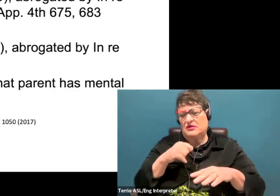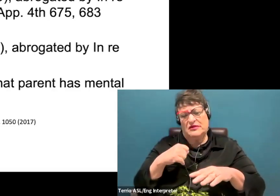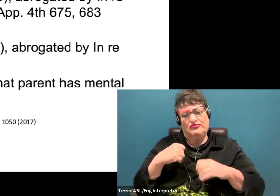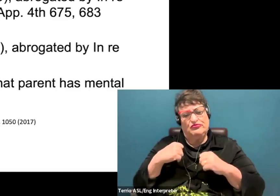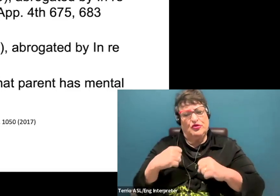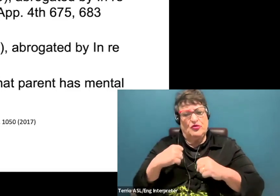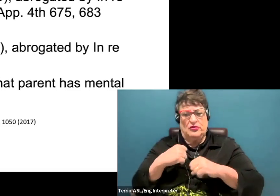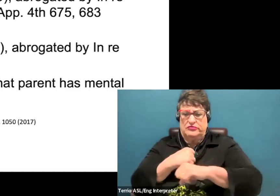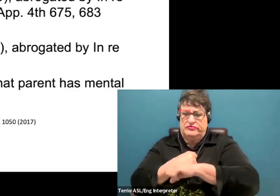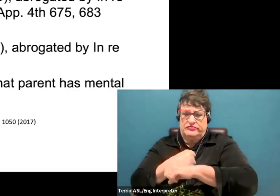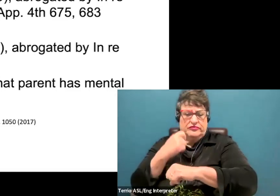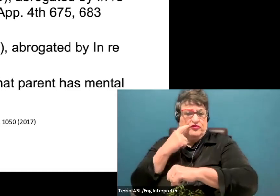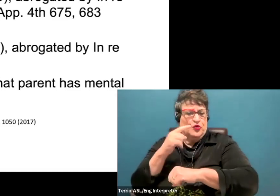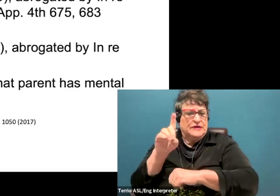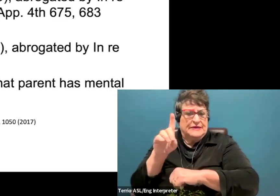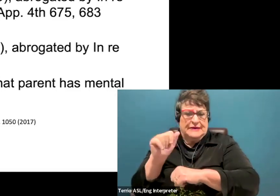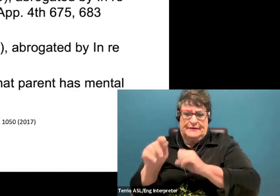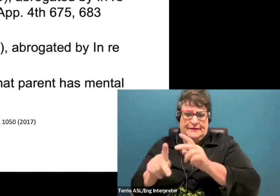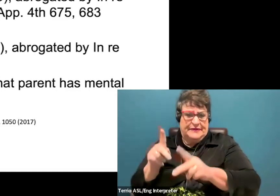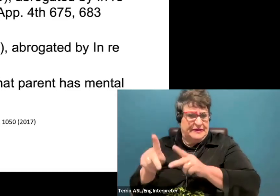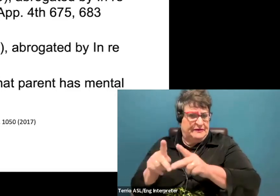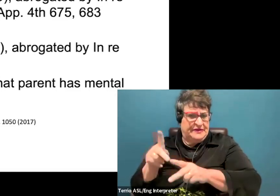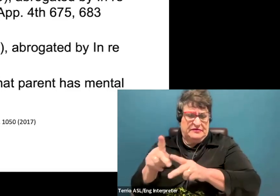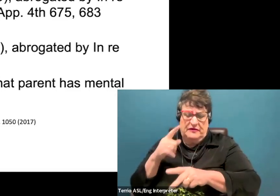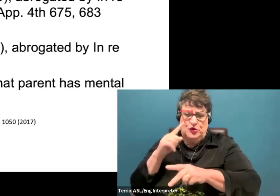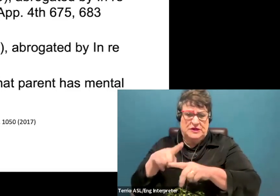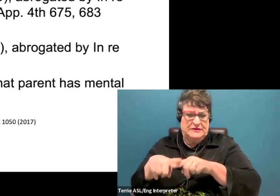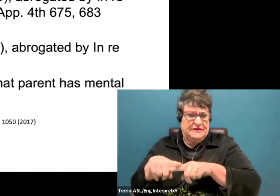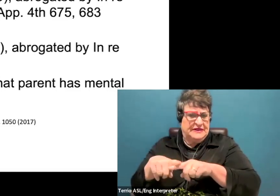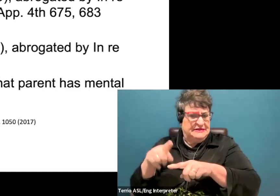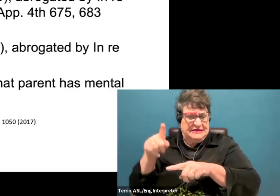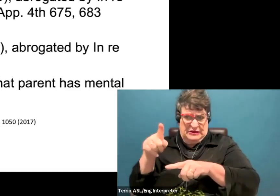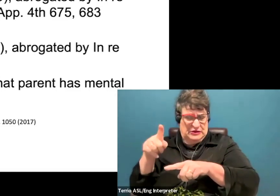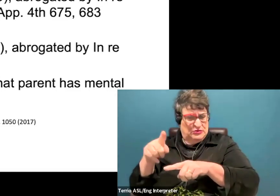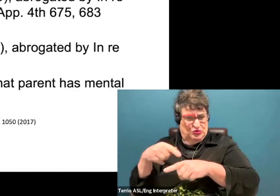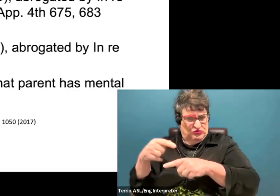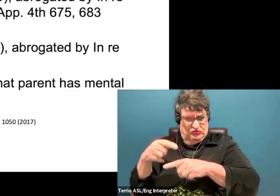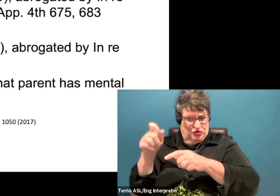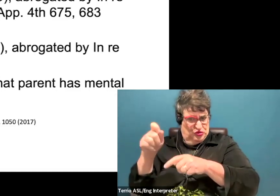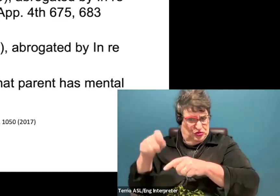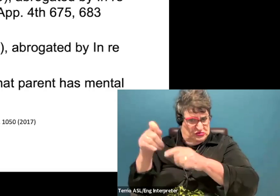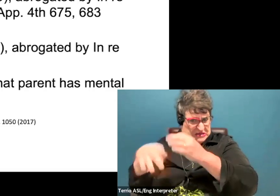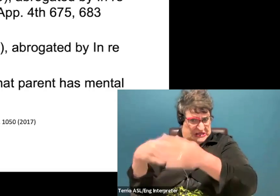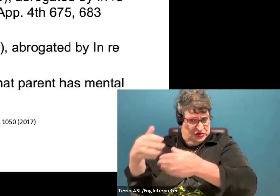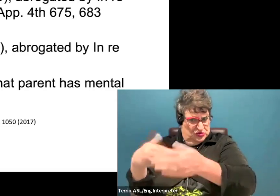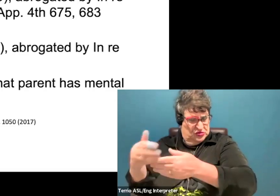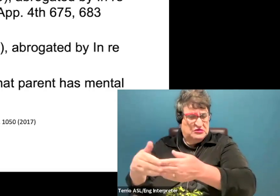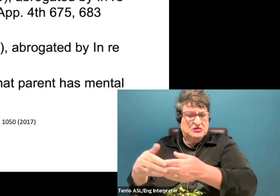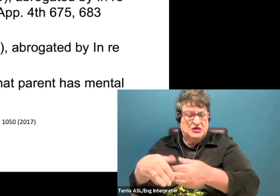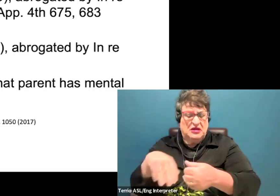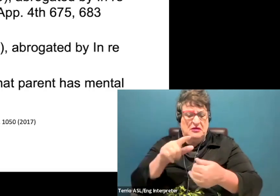disabilities in dependency proceedings, there is some language that mimics what the ADA and 504 is saying,